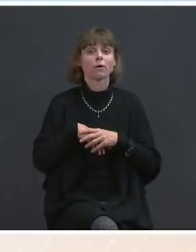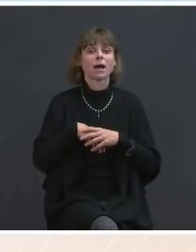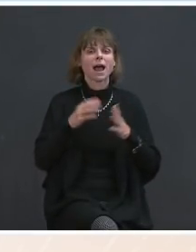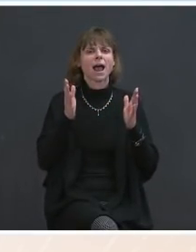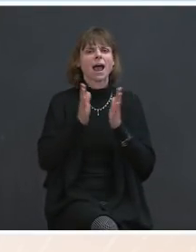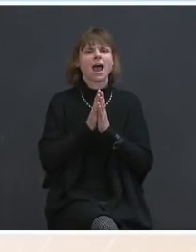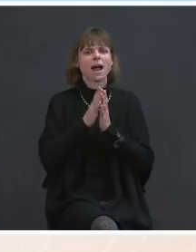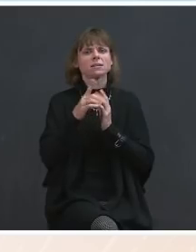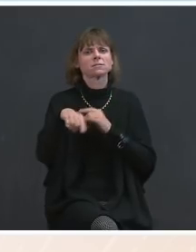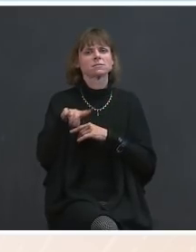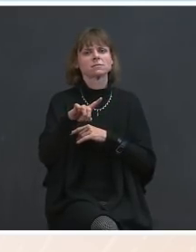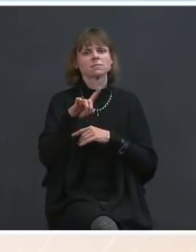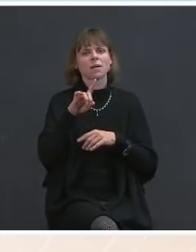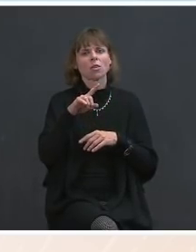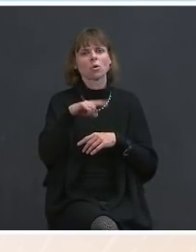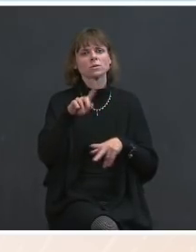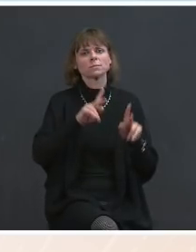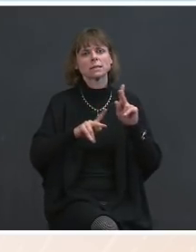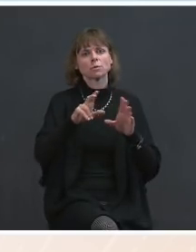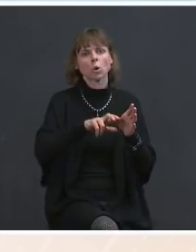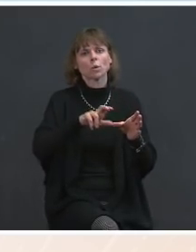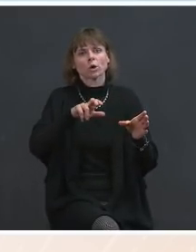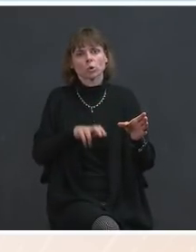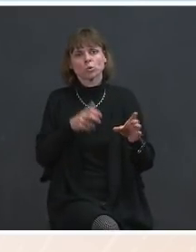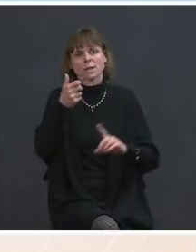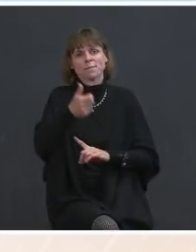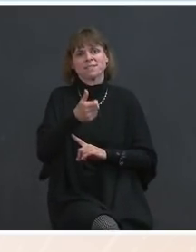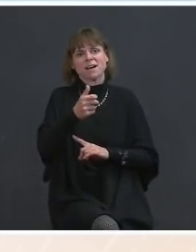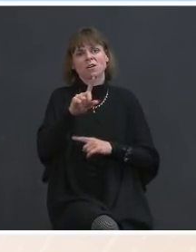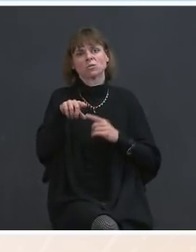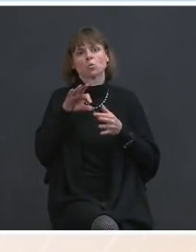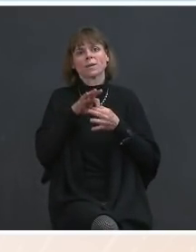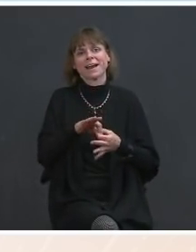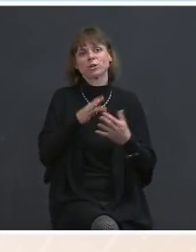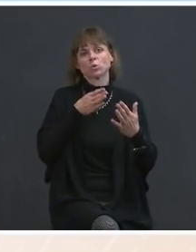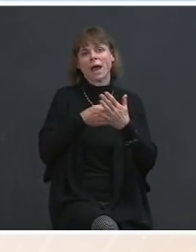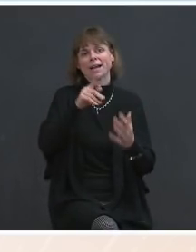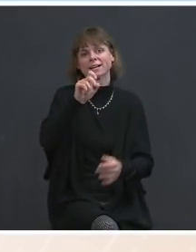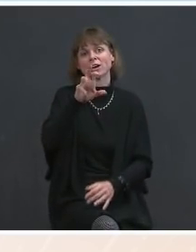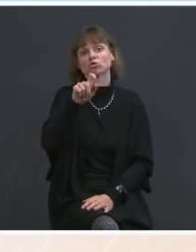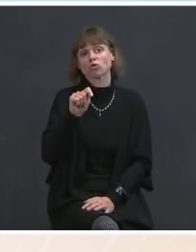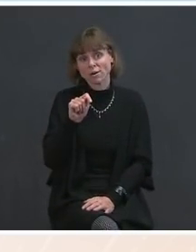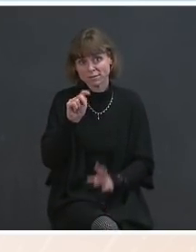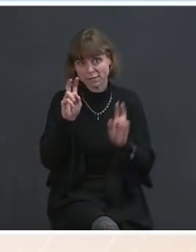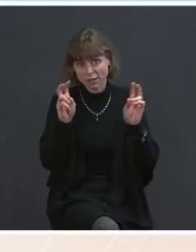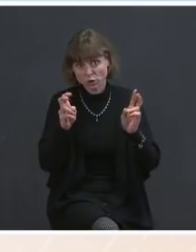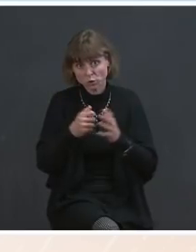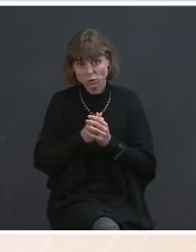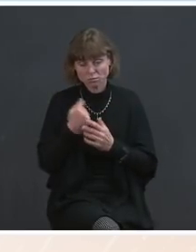recuse themselves in matters of antitrust matters. I'm just wondering if the administration or the White House shares that concern